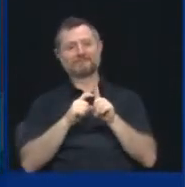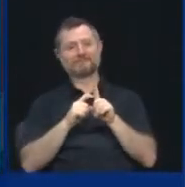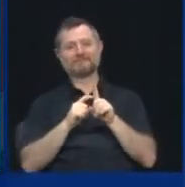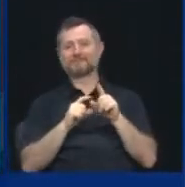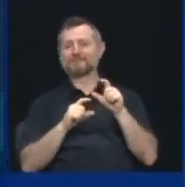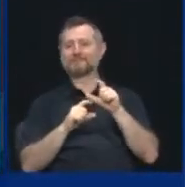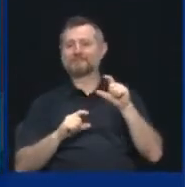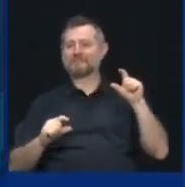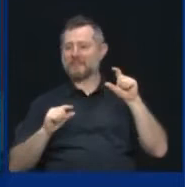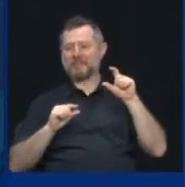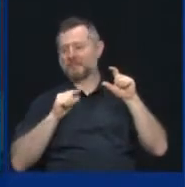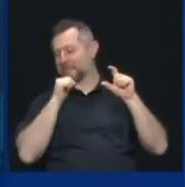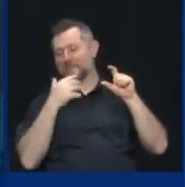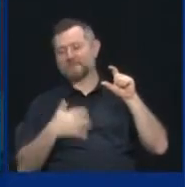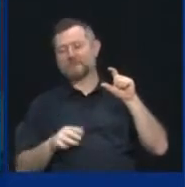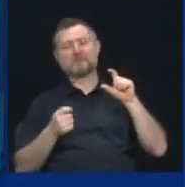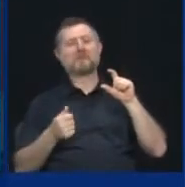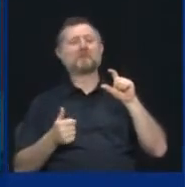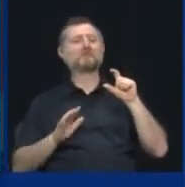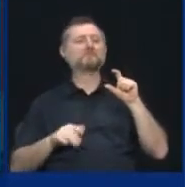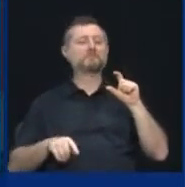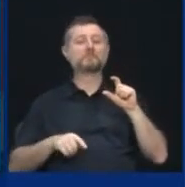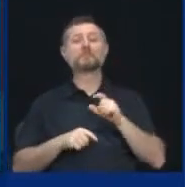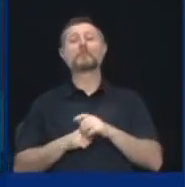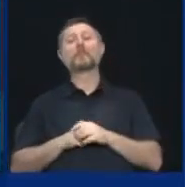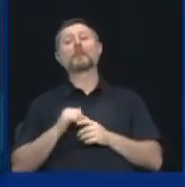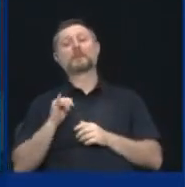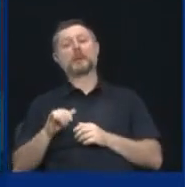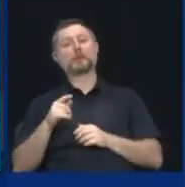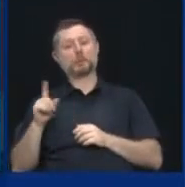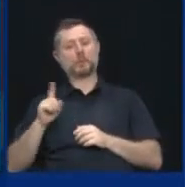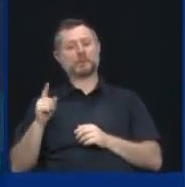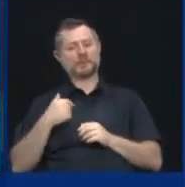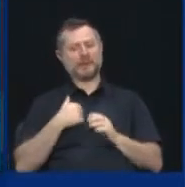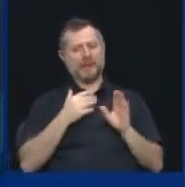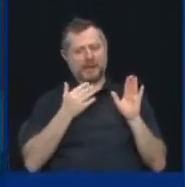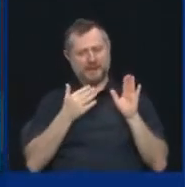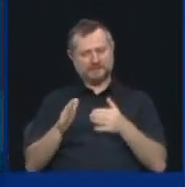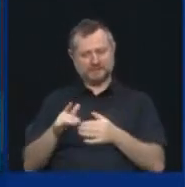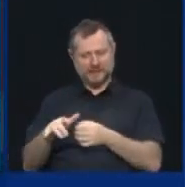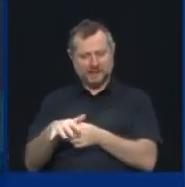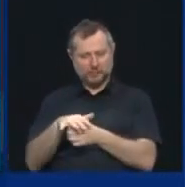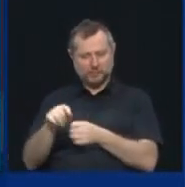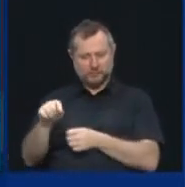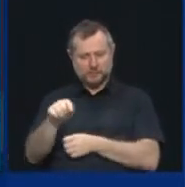THESE ZIP CODES ARE ALMOST HALF OF THE VACCINATION RATE.